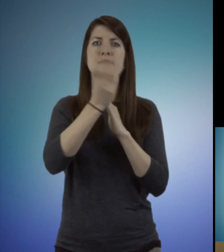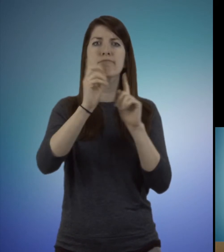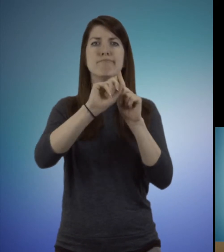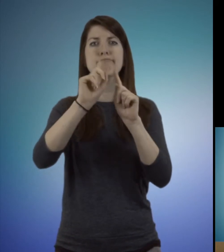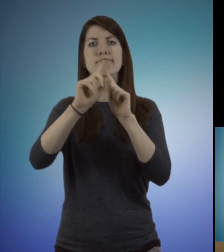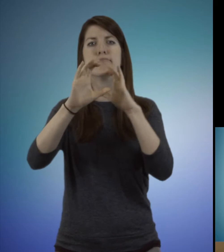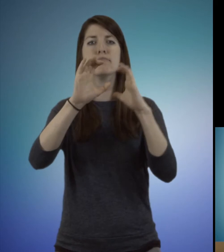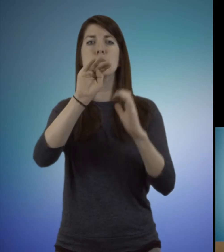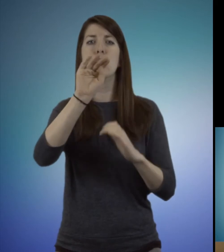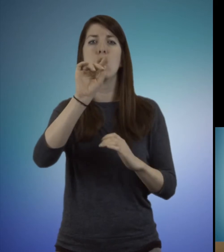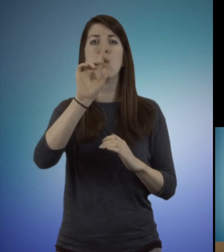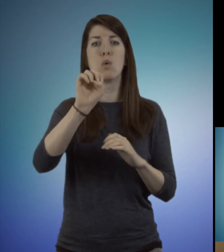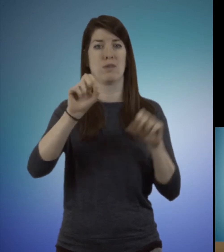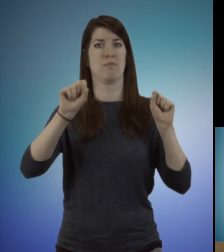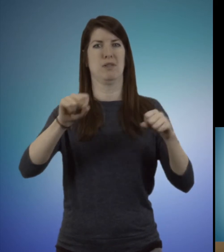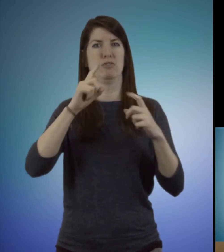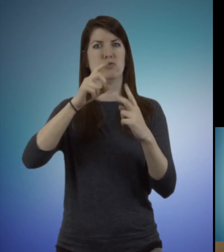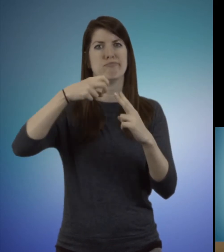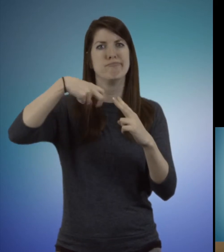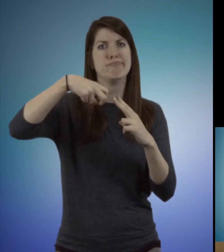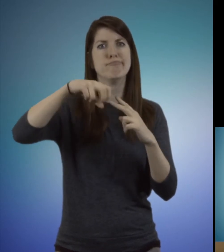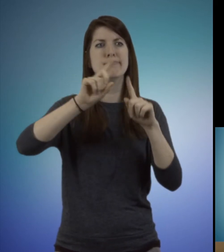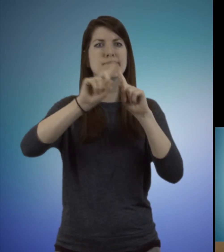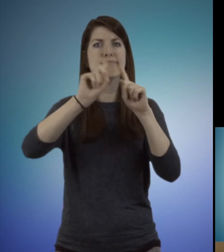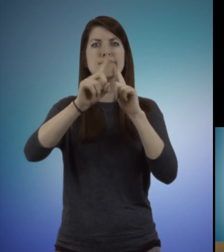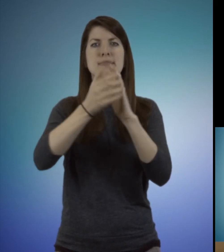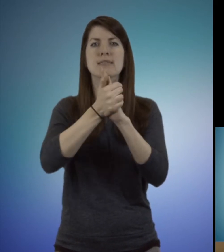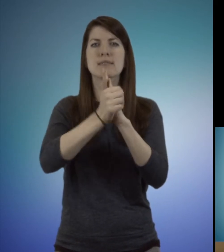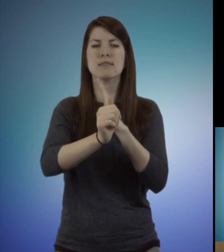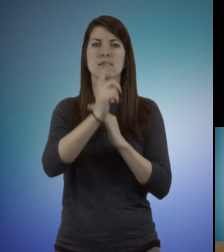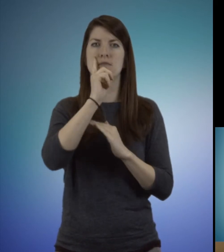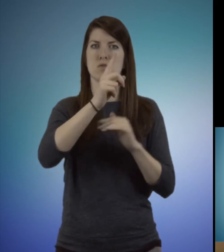being able to differentiate between their skills for vocabulary,